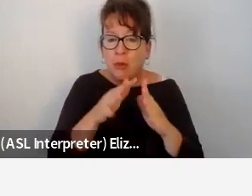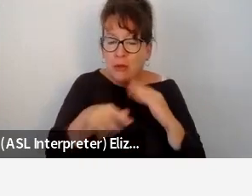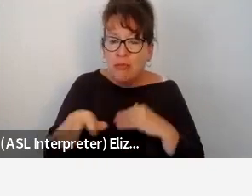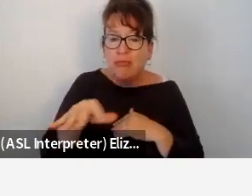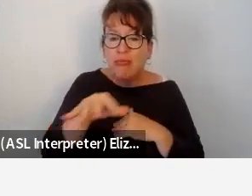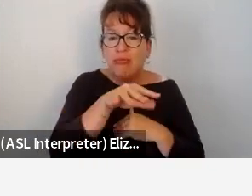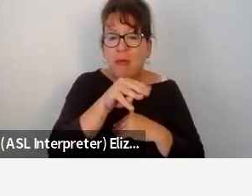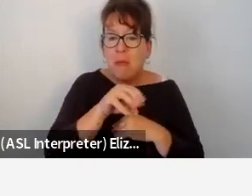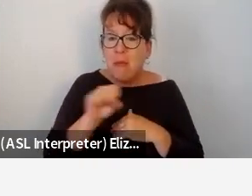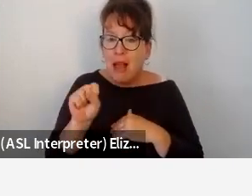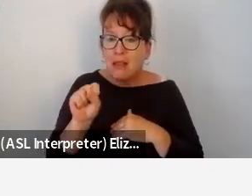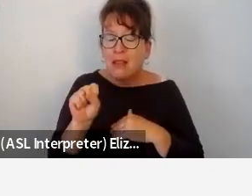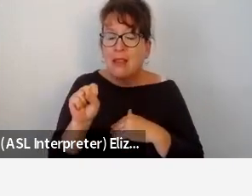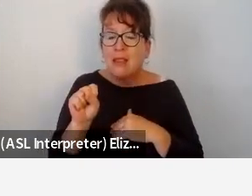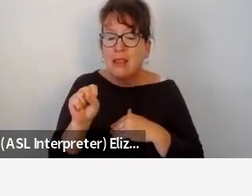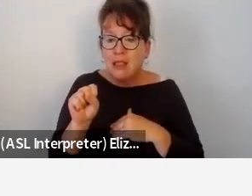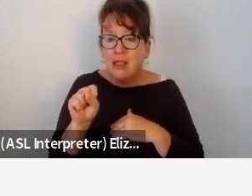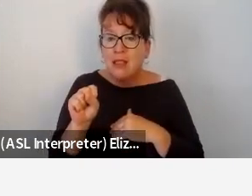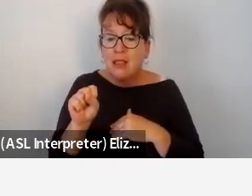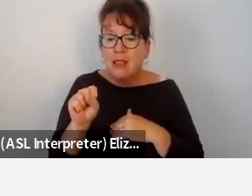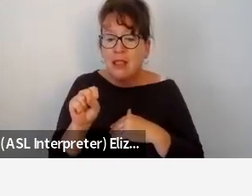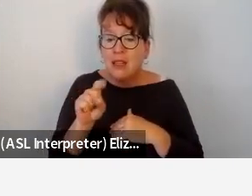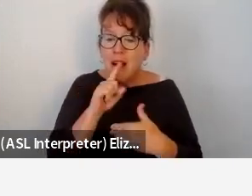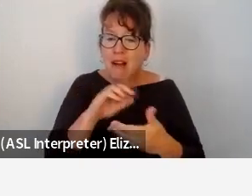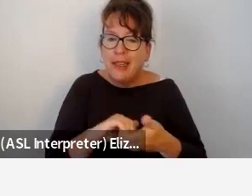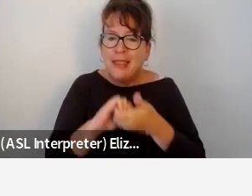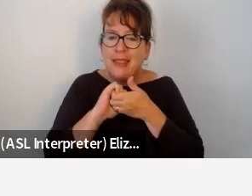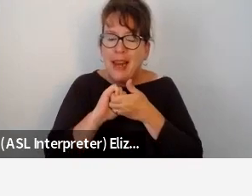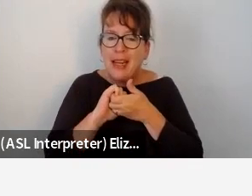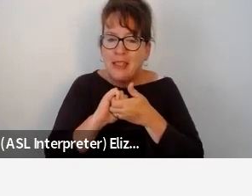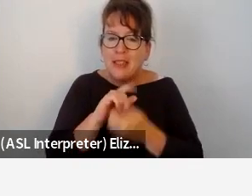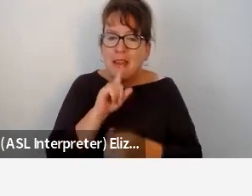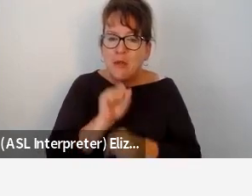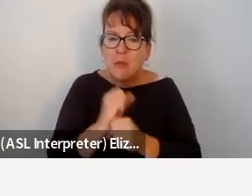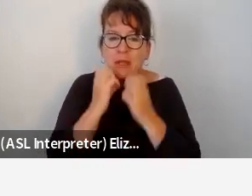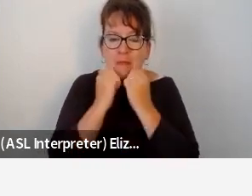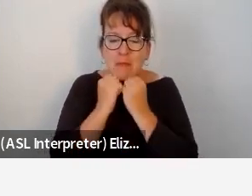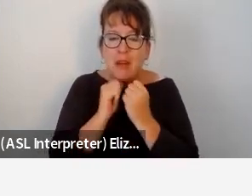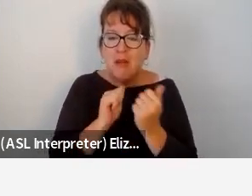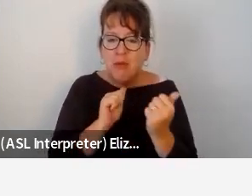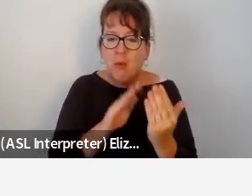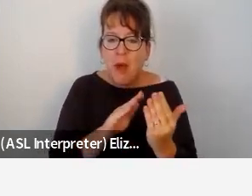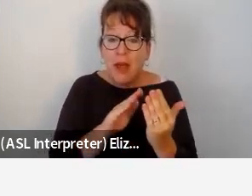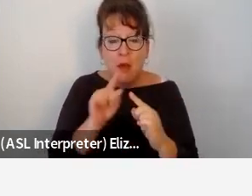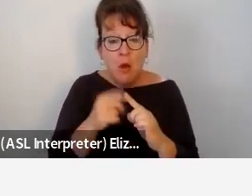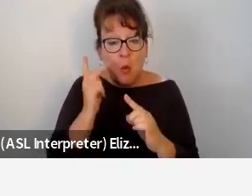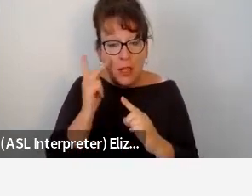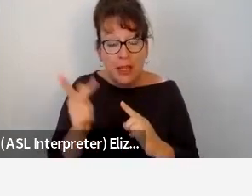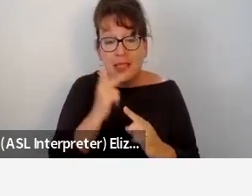Great. And then I also see a question about whether state DOTs qualify. And I don't know